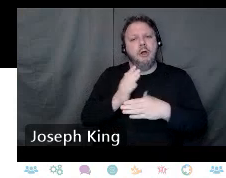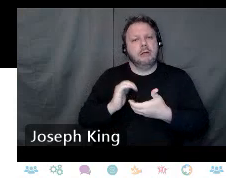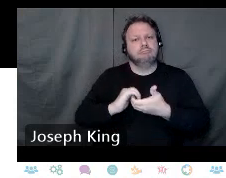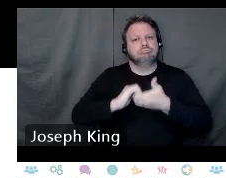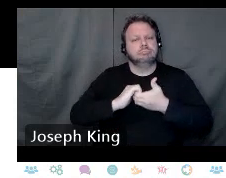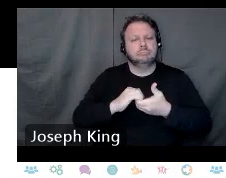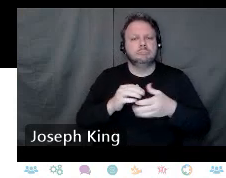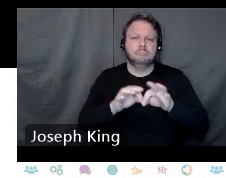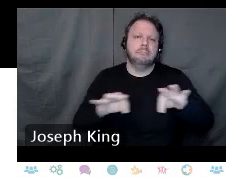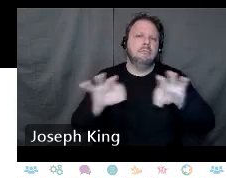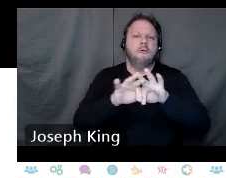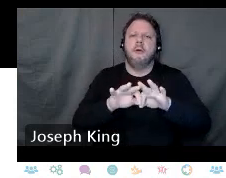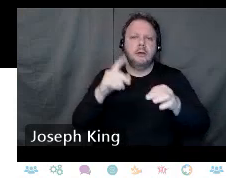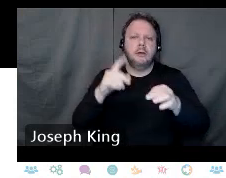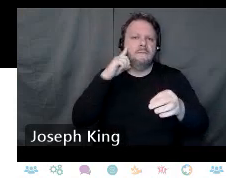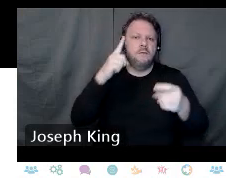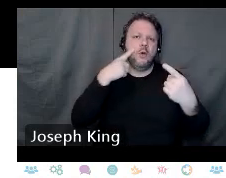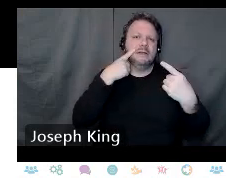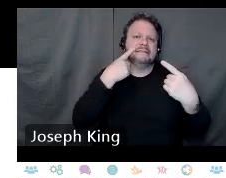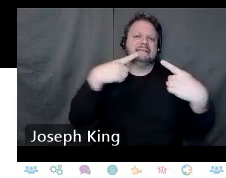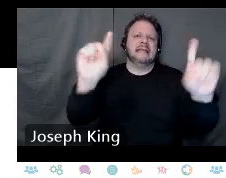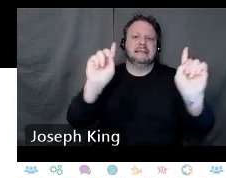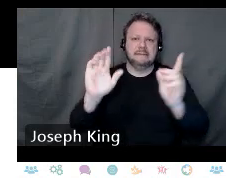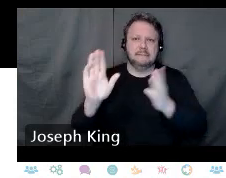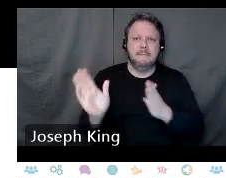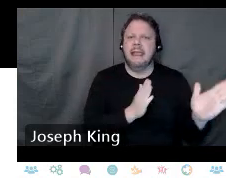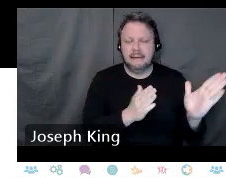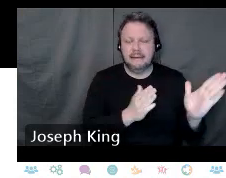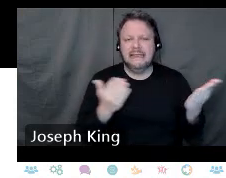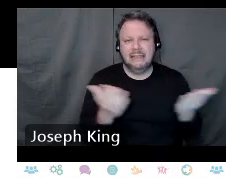essential to making this plan real in North Carolina.